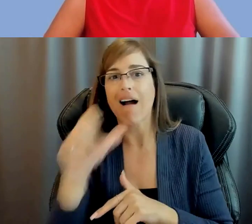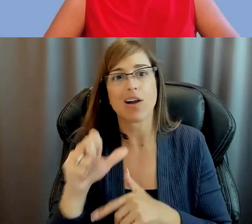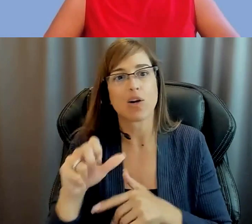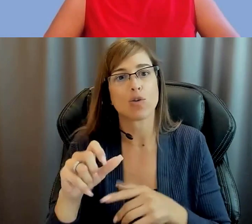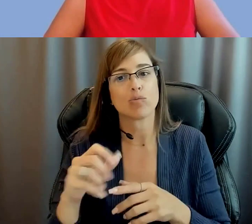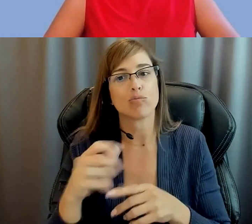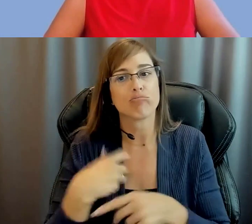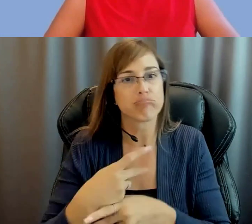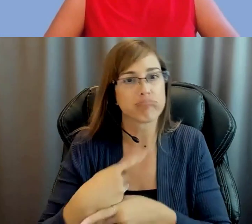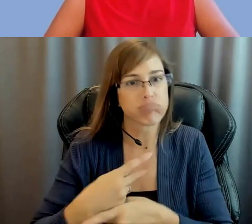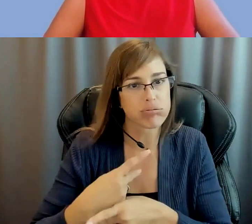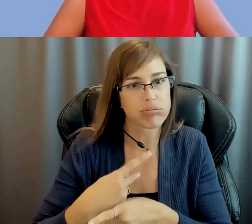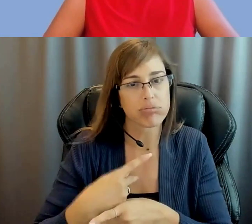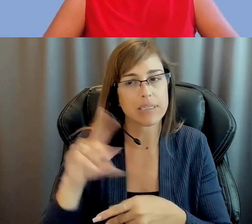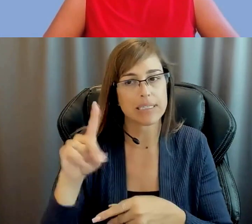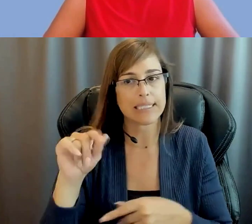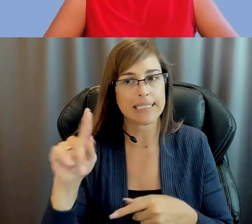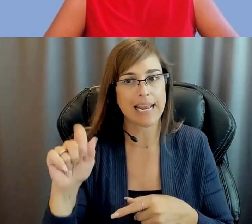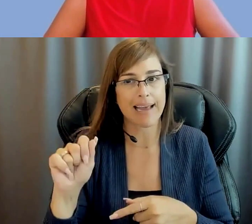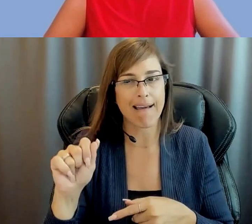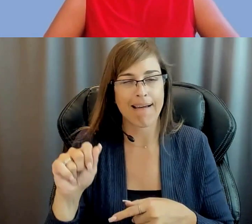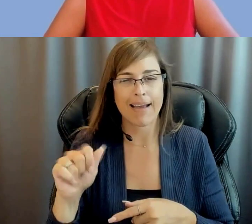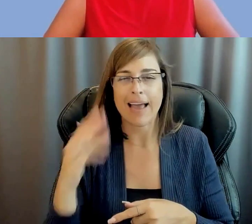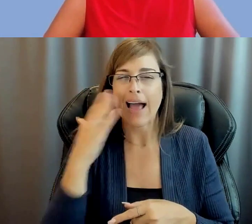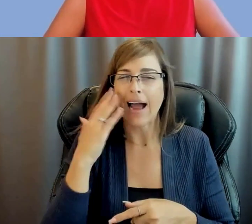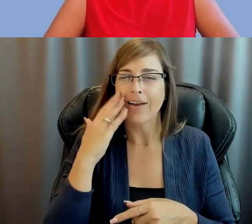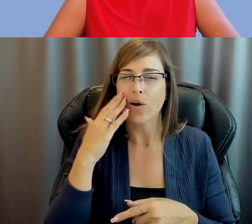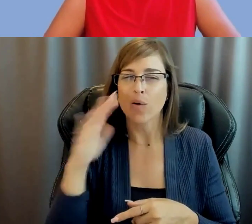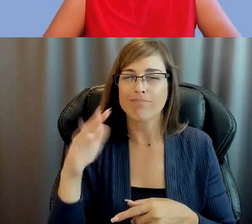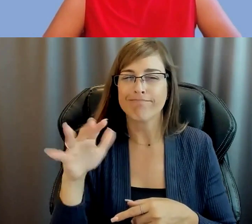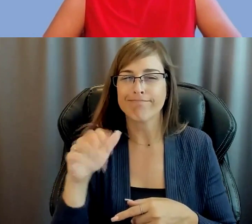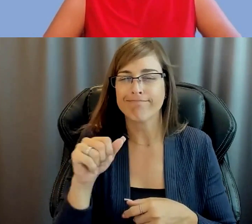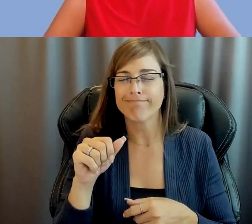And I know there's sort of a request for information out